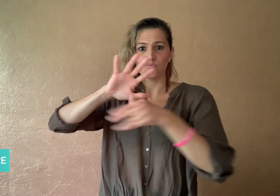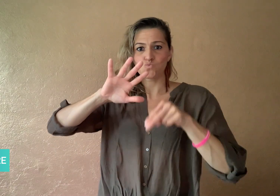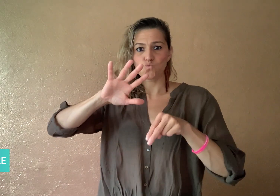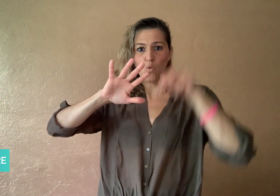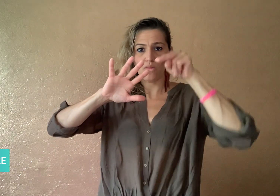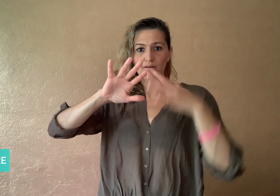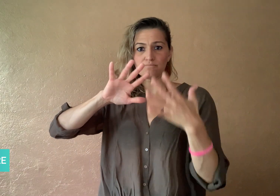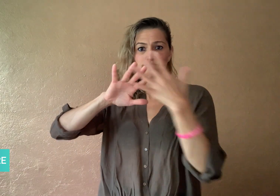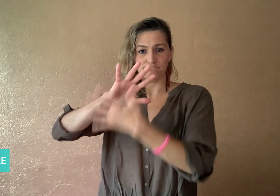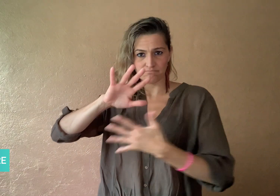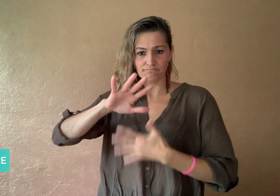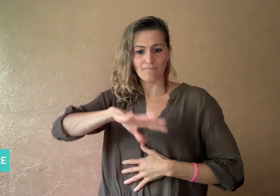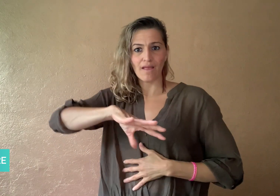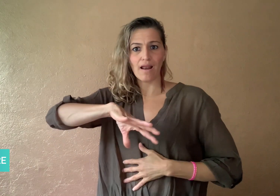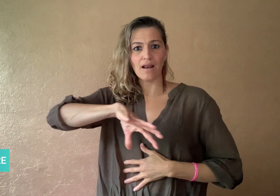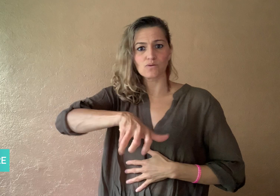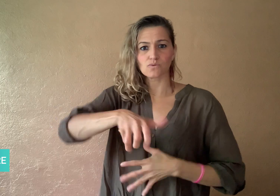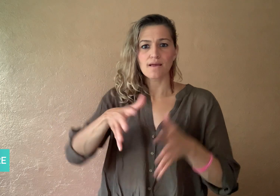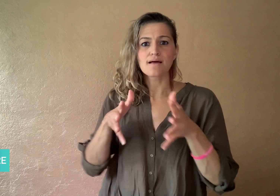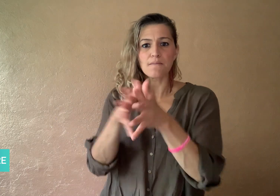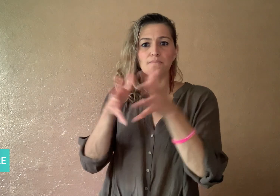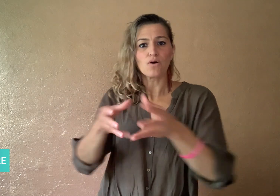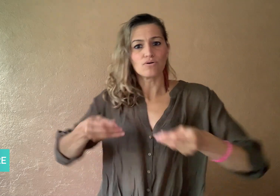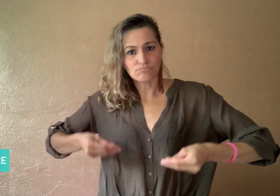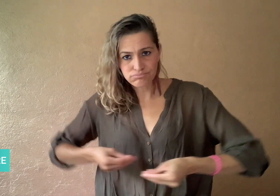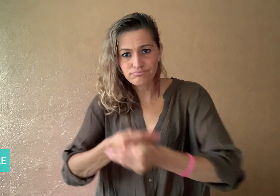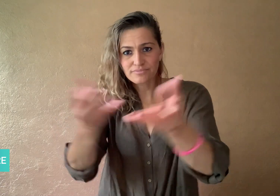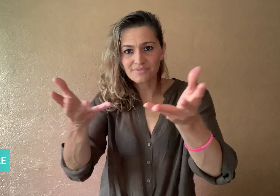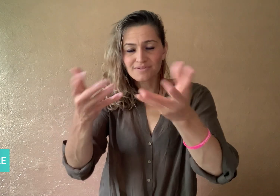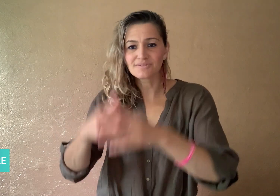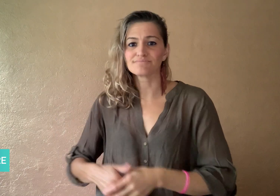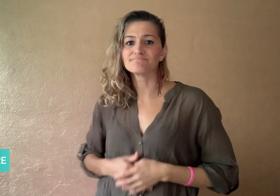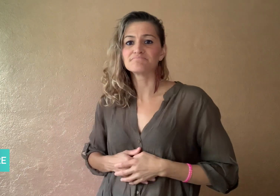from our North America Regional Reporter.